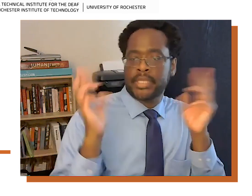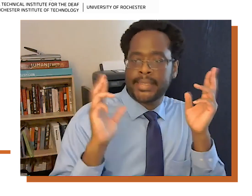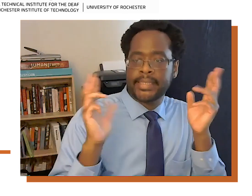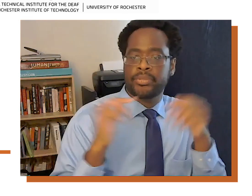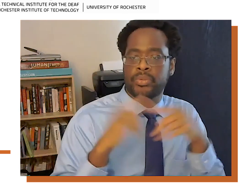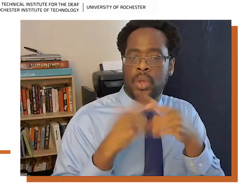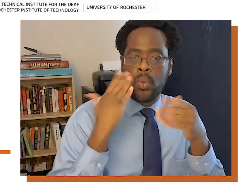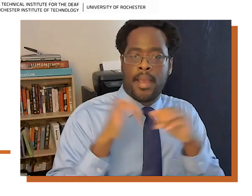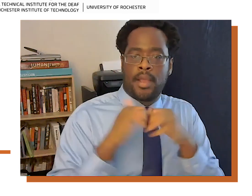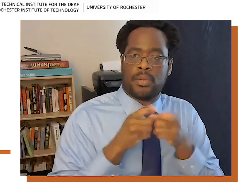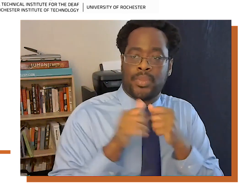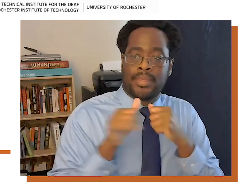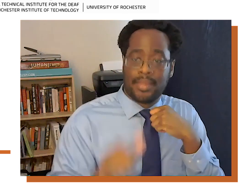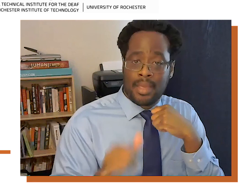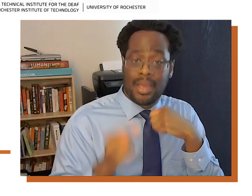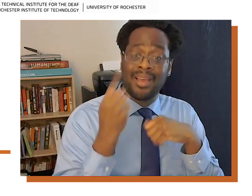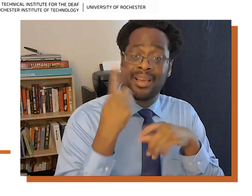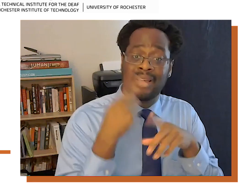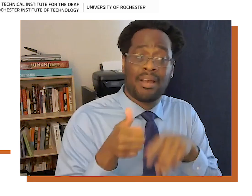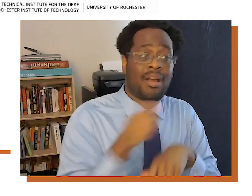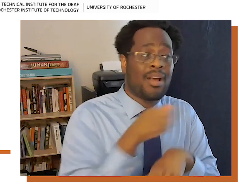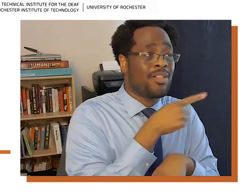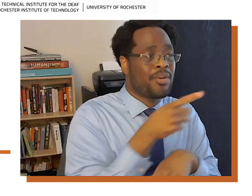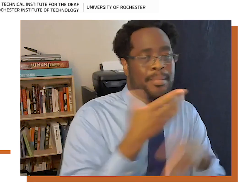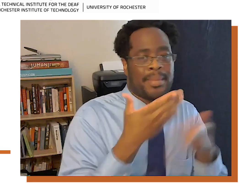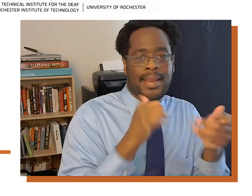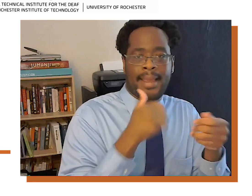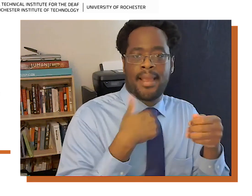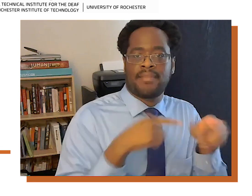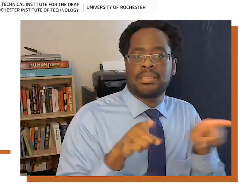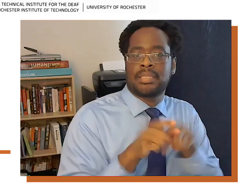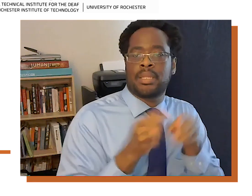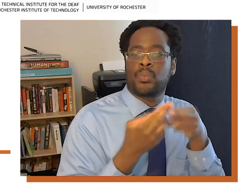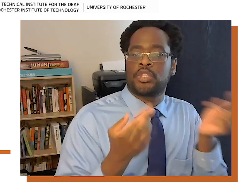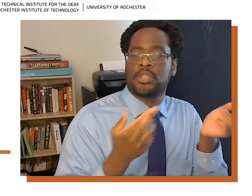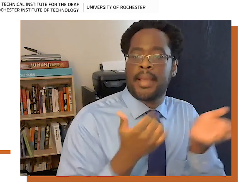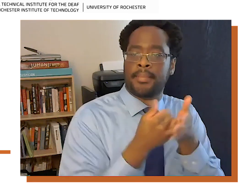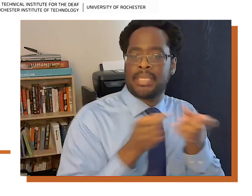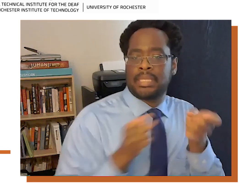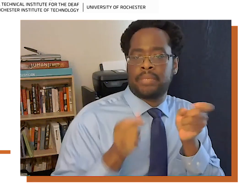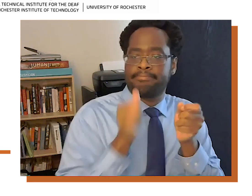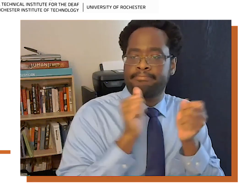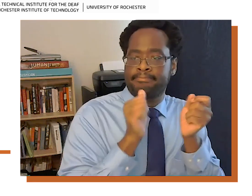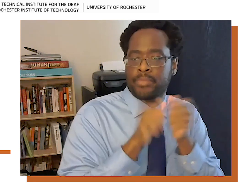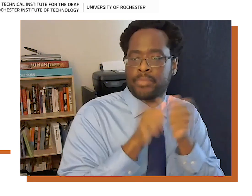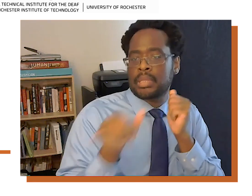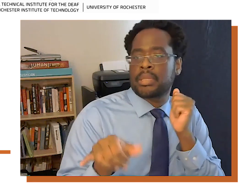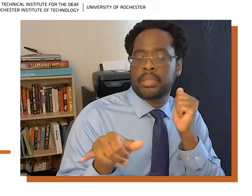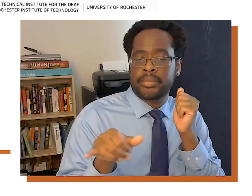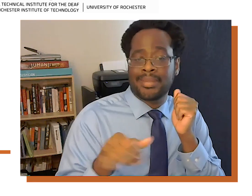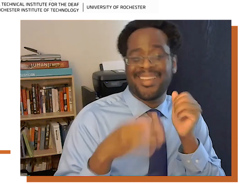but growing up, I think, helped me to become ready to face the world better as a Black Deaf individual.